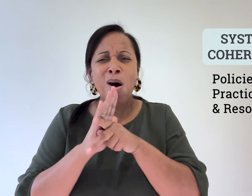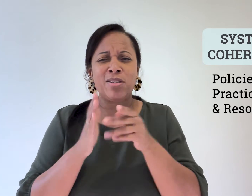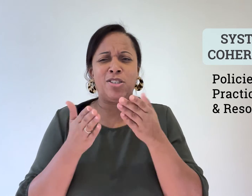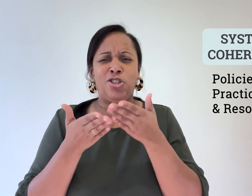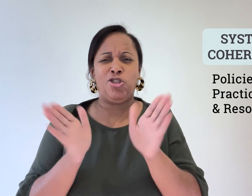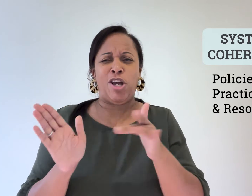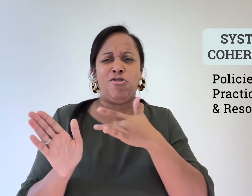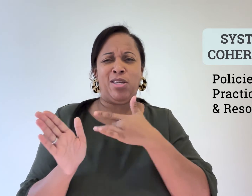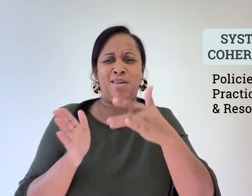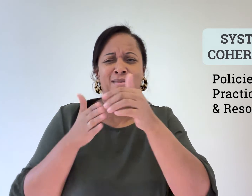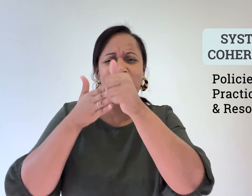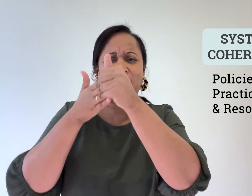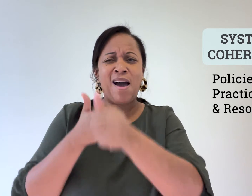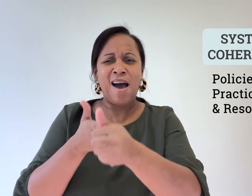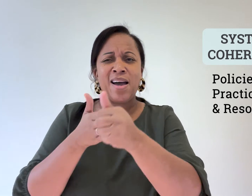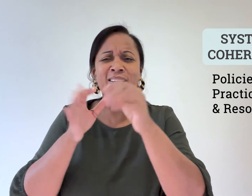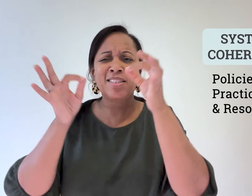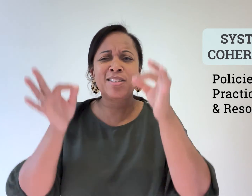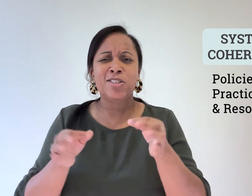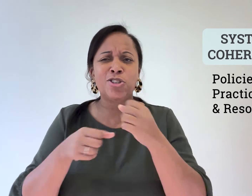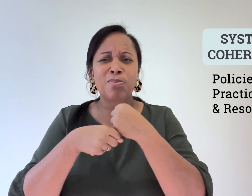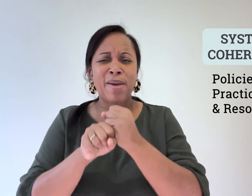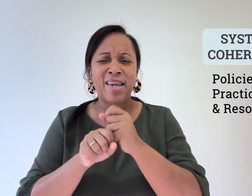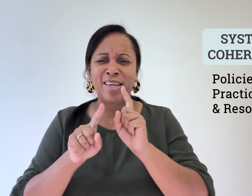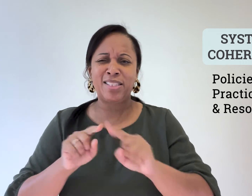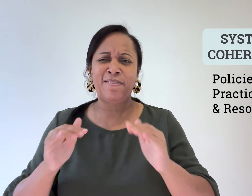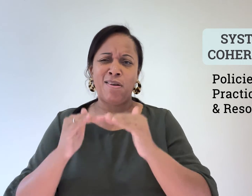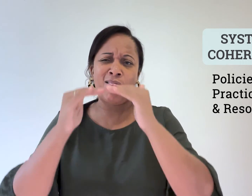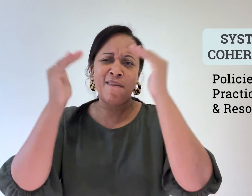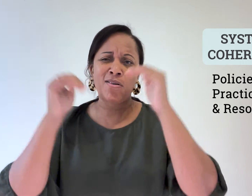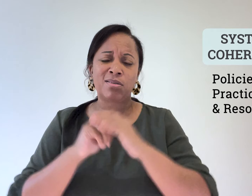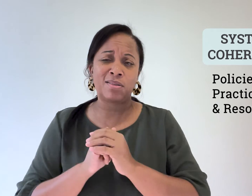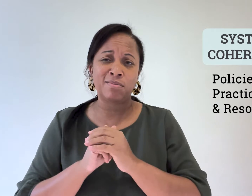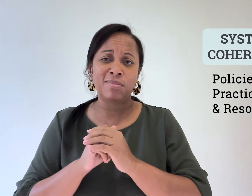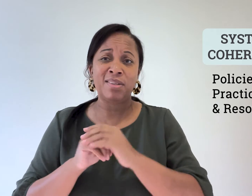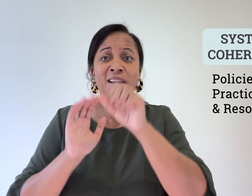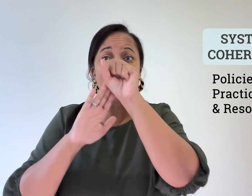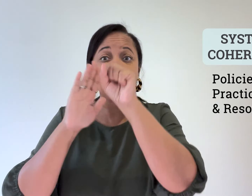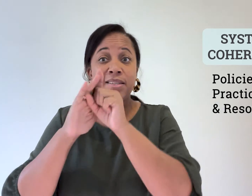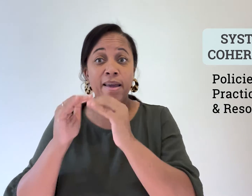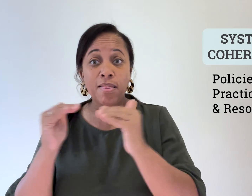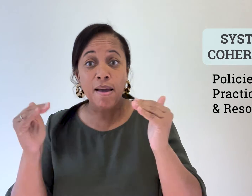Policies generally tend to guide decision making at all different levels--